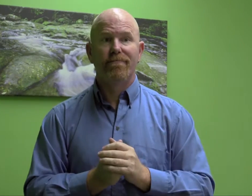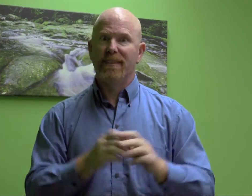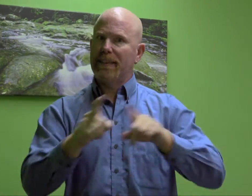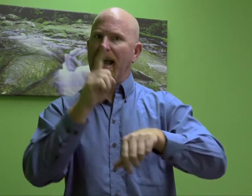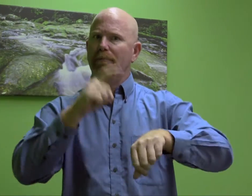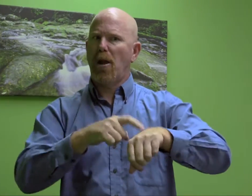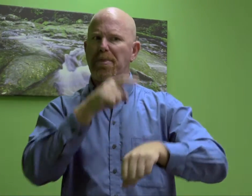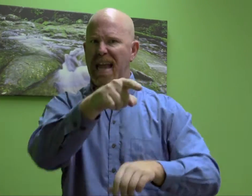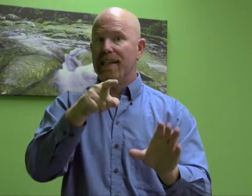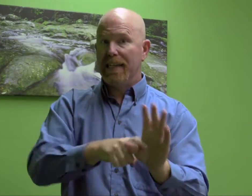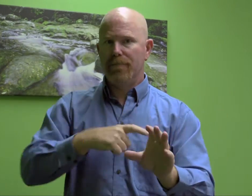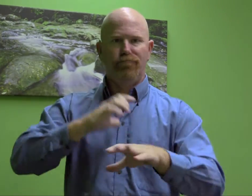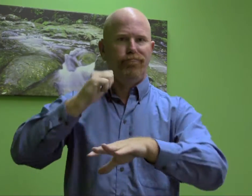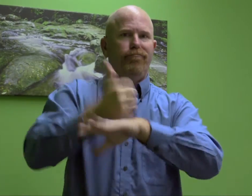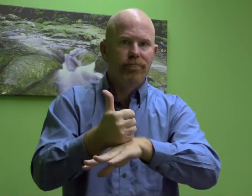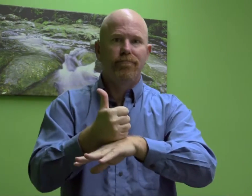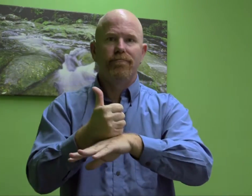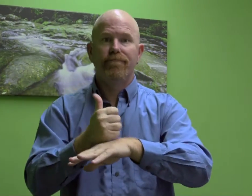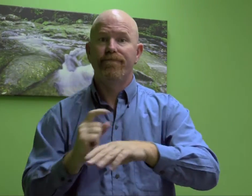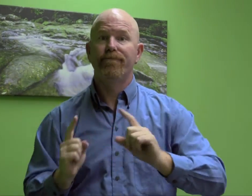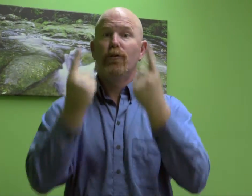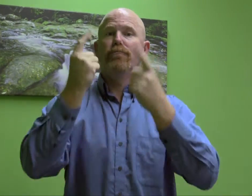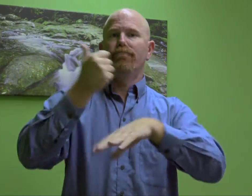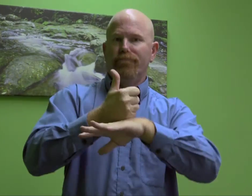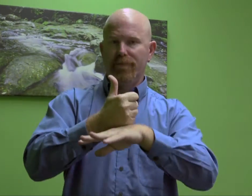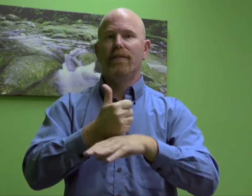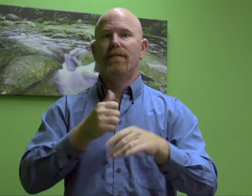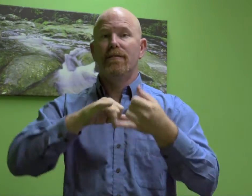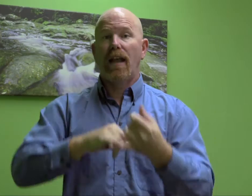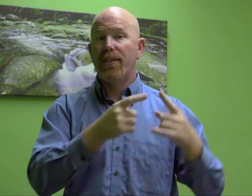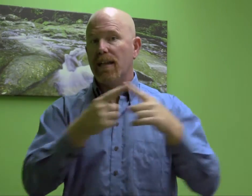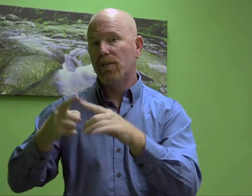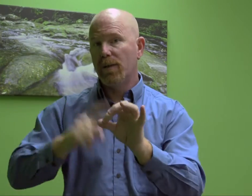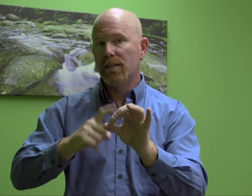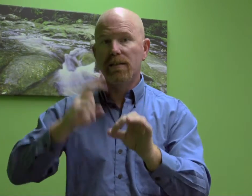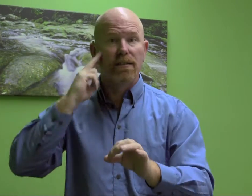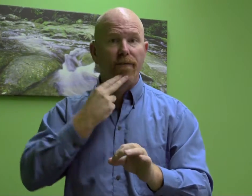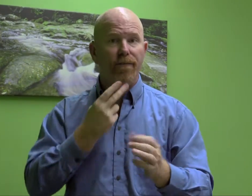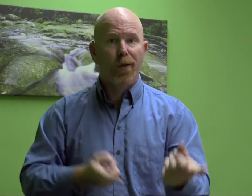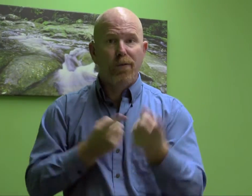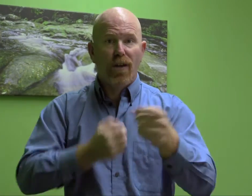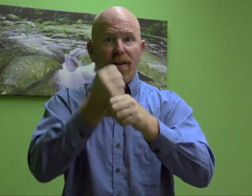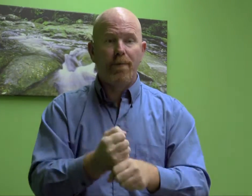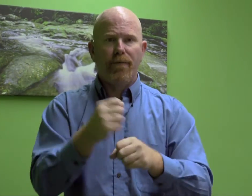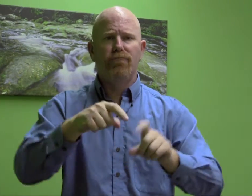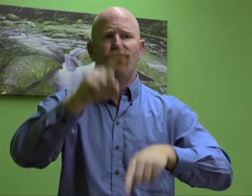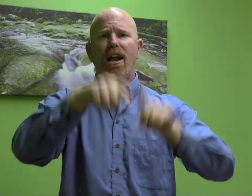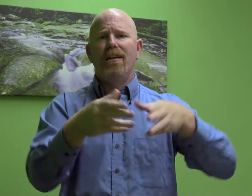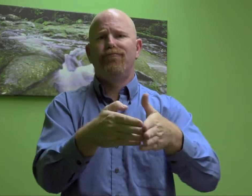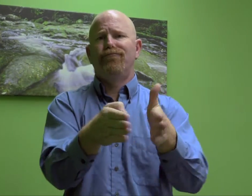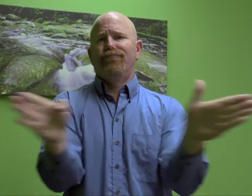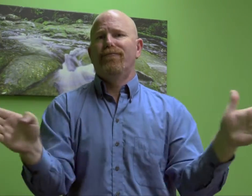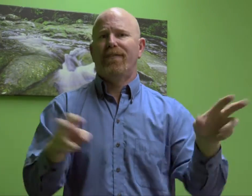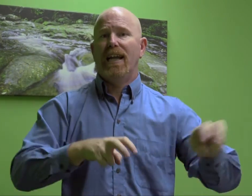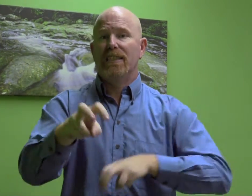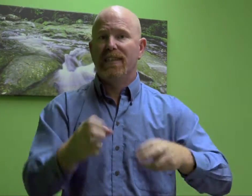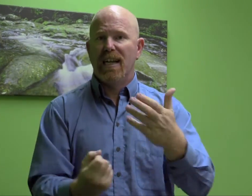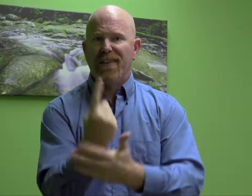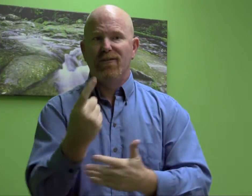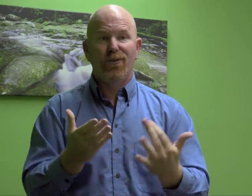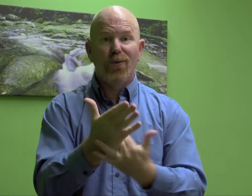At the same time I set up the South East Queensland Deaf 4X4 Club. We did lots of different things